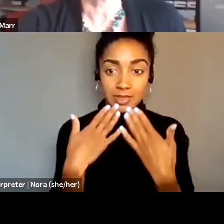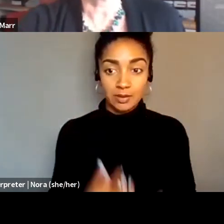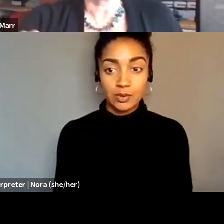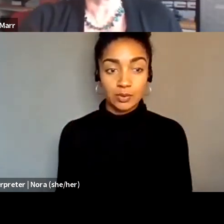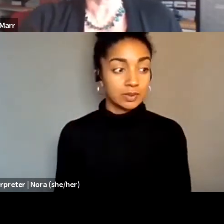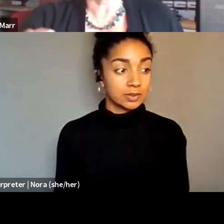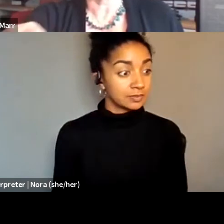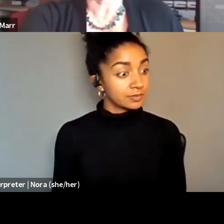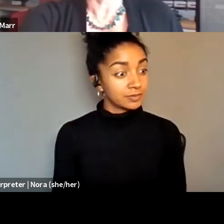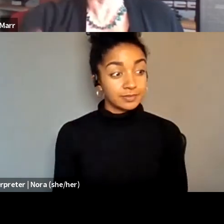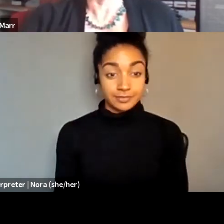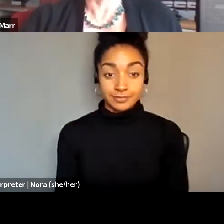Thank you, Barbara, Natasha.